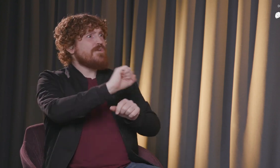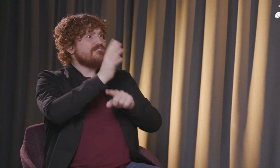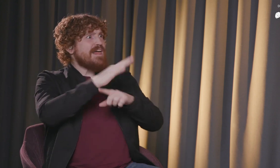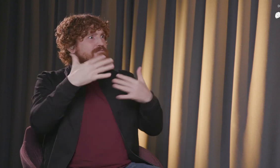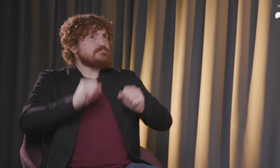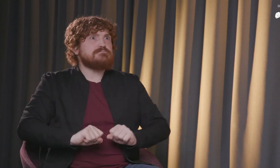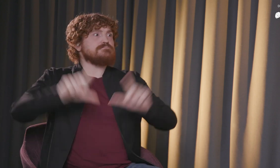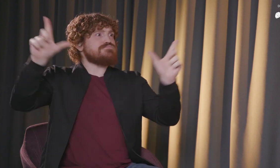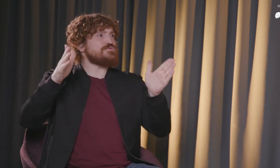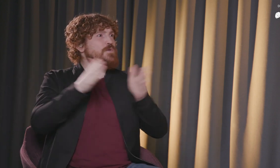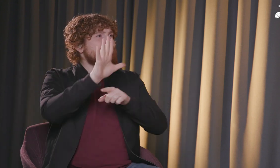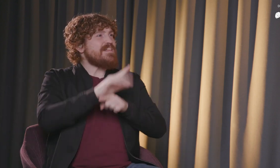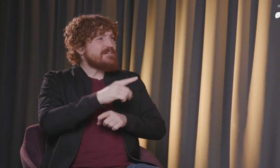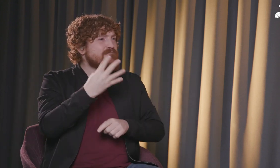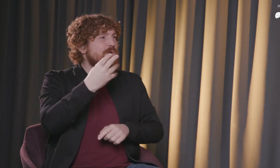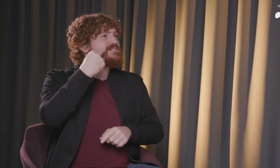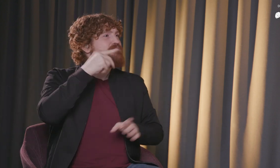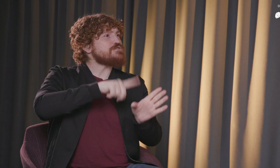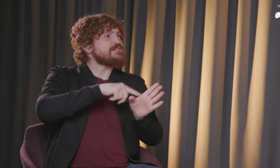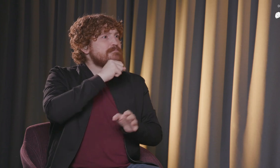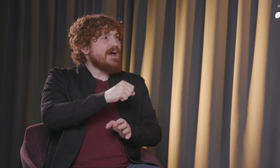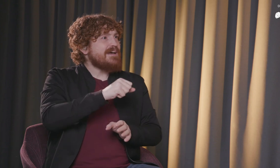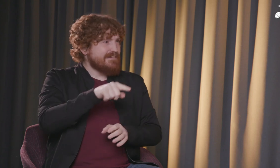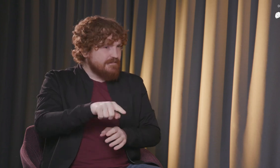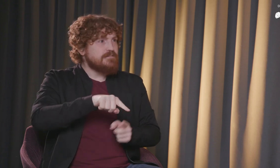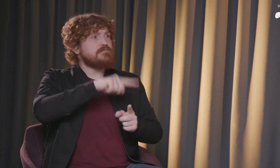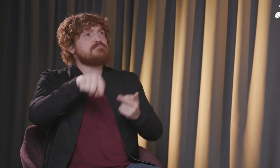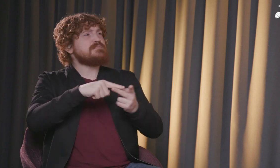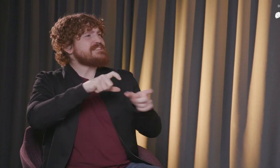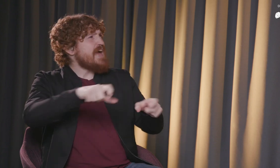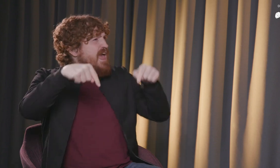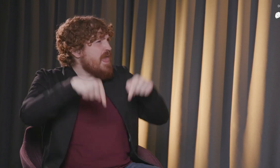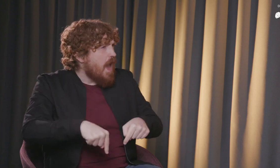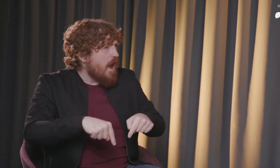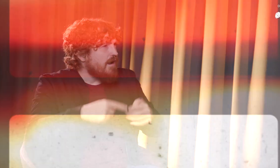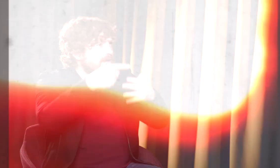Your short films have even been screened there, including four Deaf Yorkshiremen, Still Here,